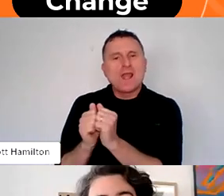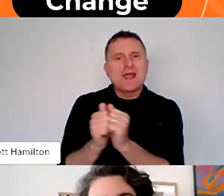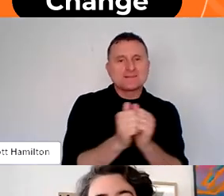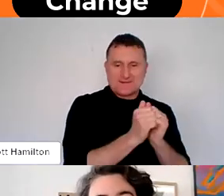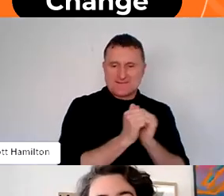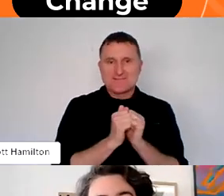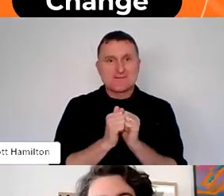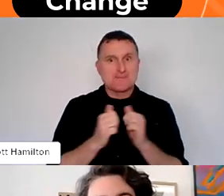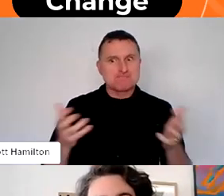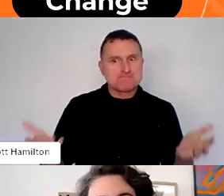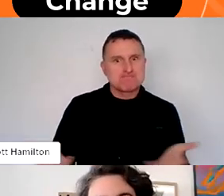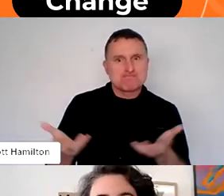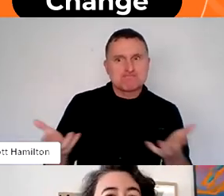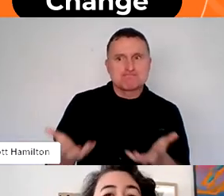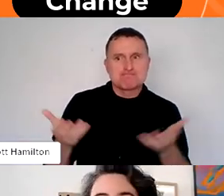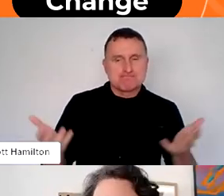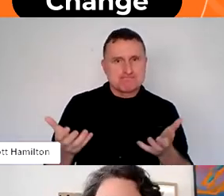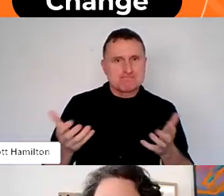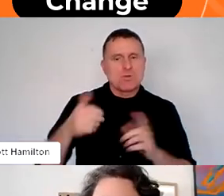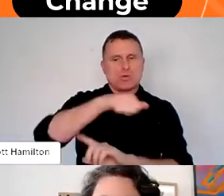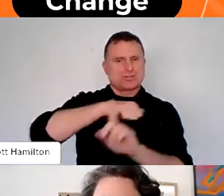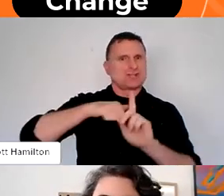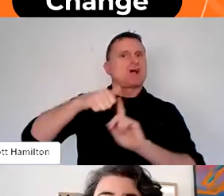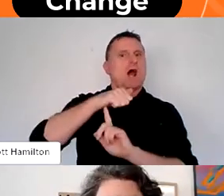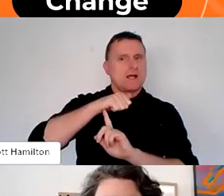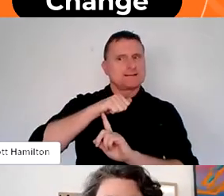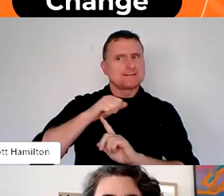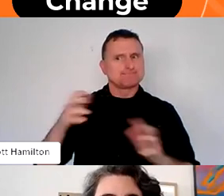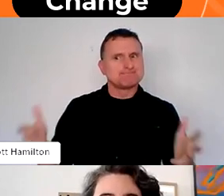we need to make so that every single child, no matter who they are,